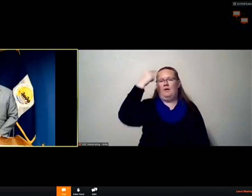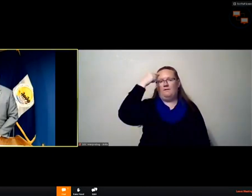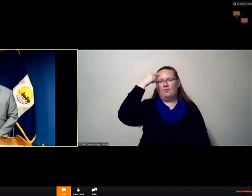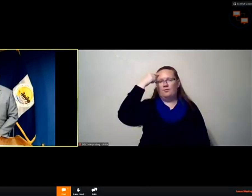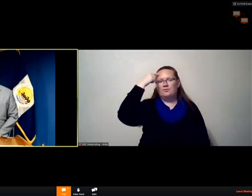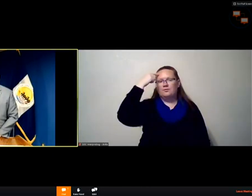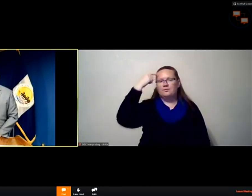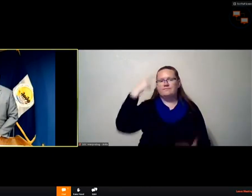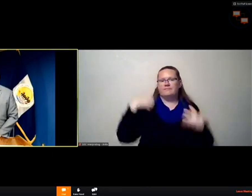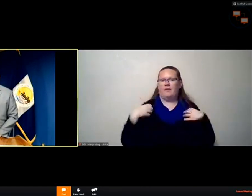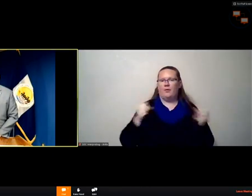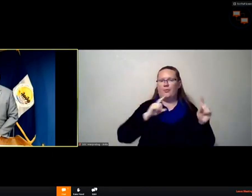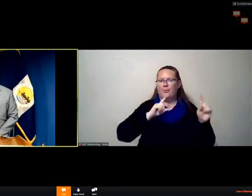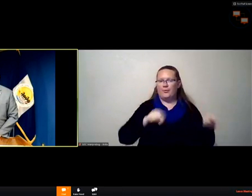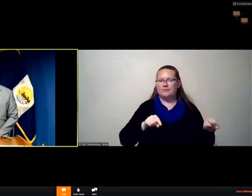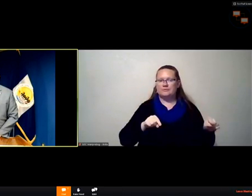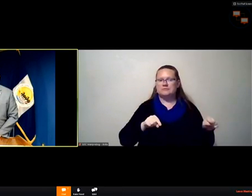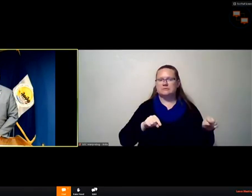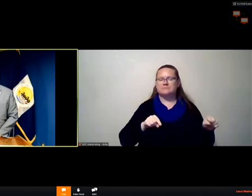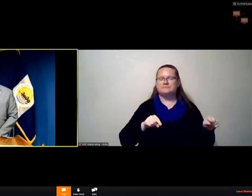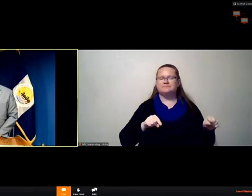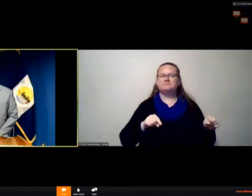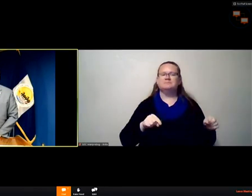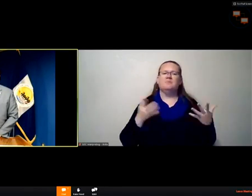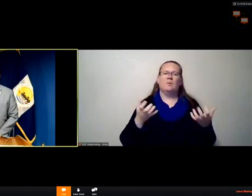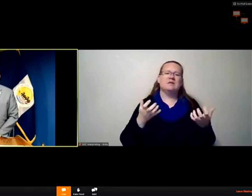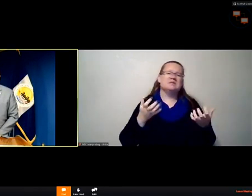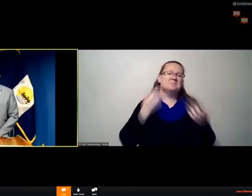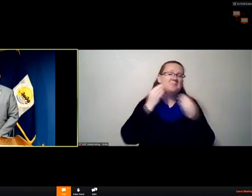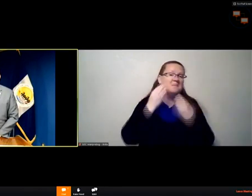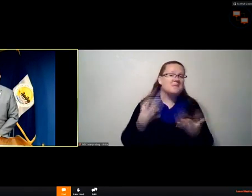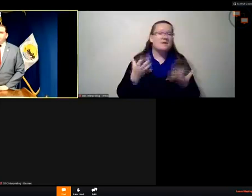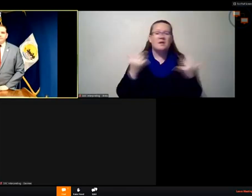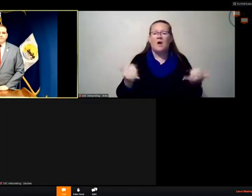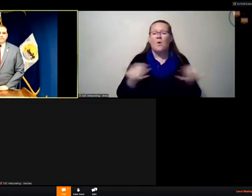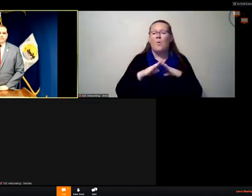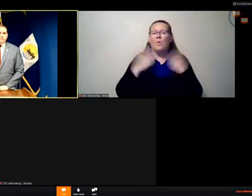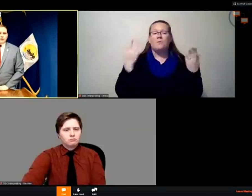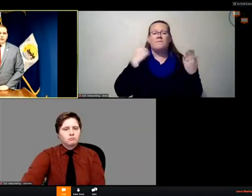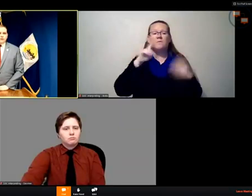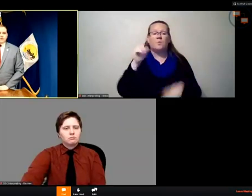Orders give some general updates and then now I think just open it up for questions.